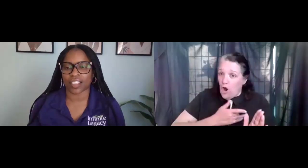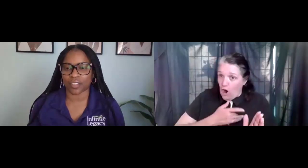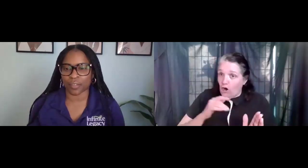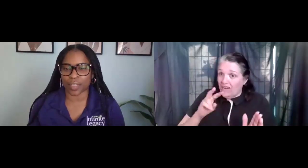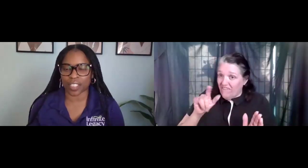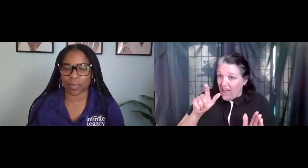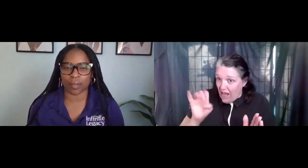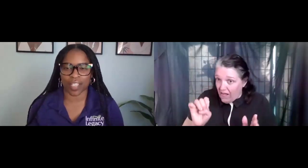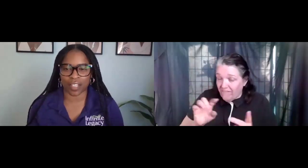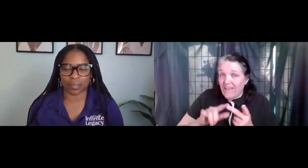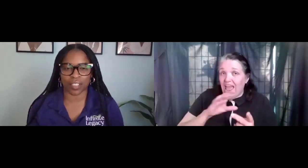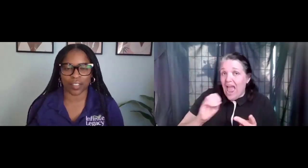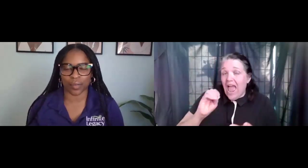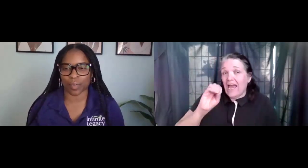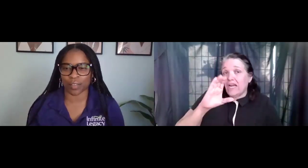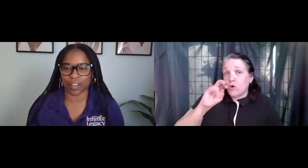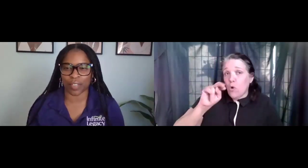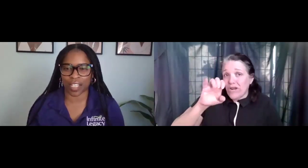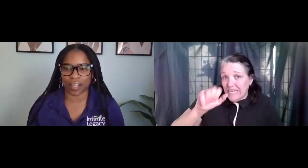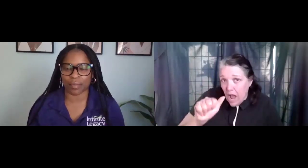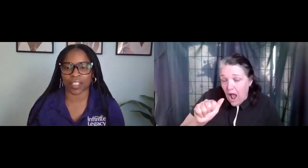These are the reasons why we get up to do what we do everyday because